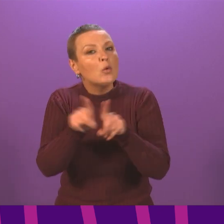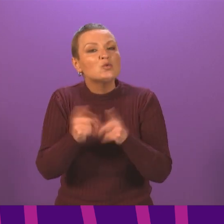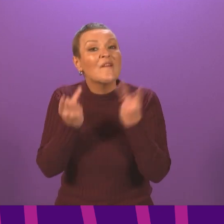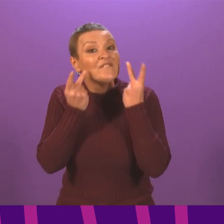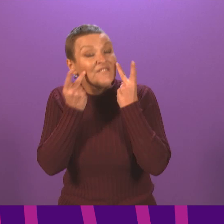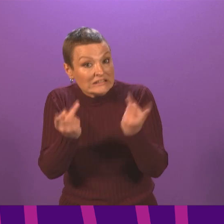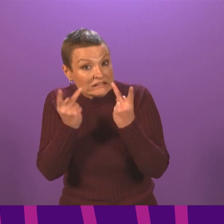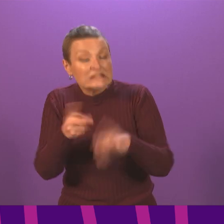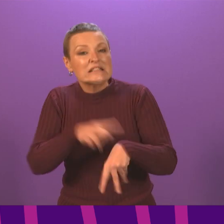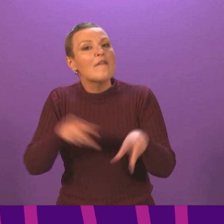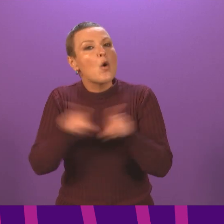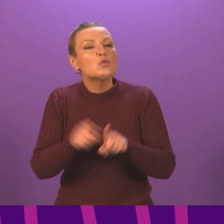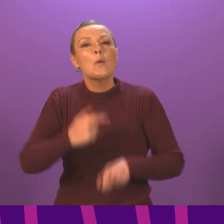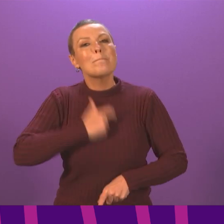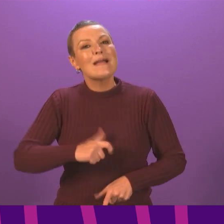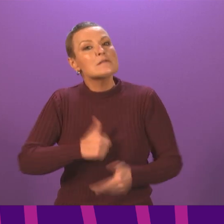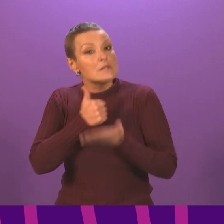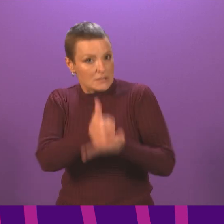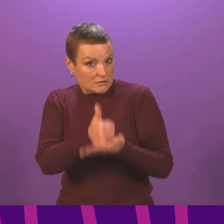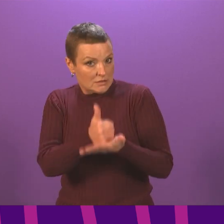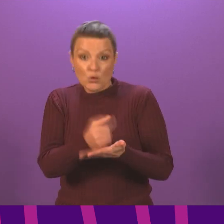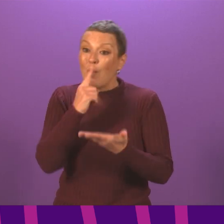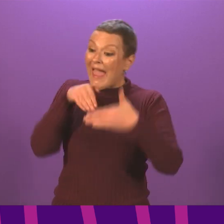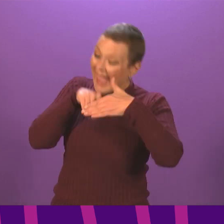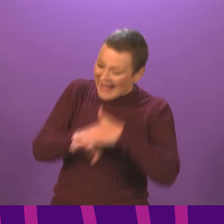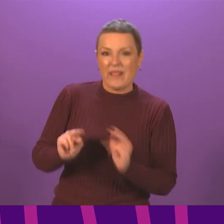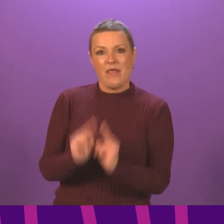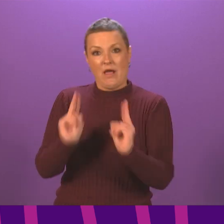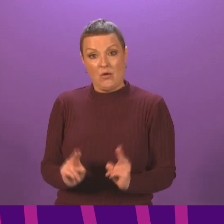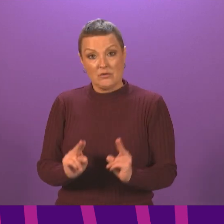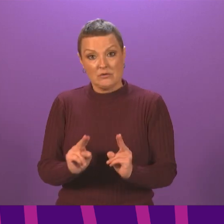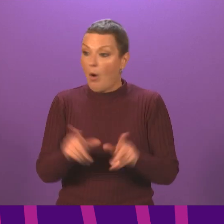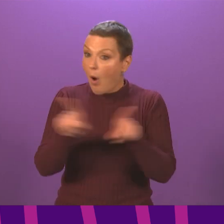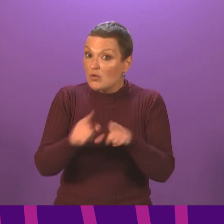and visiting staff and personal assistants in a person’s home, covering residential